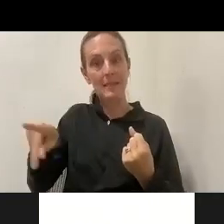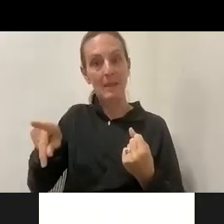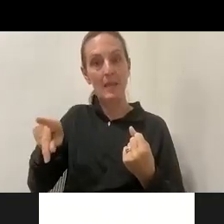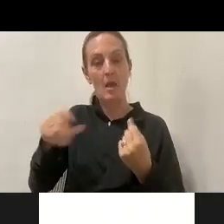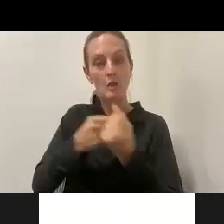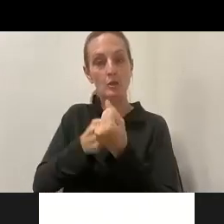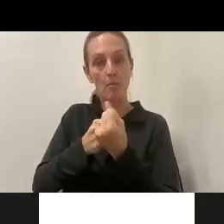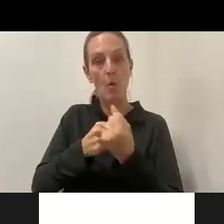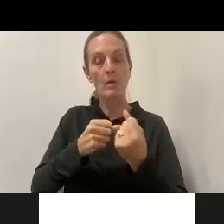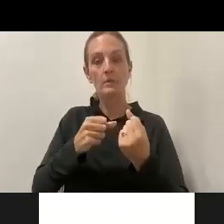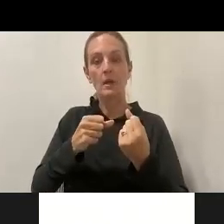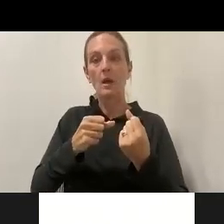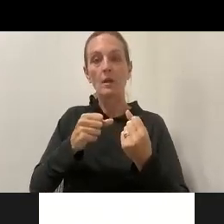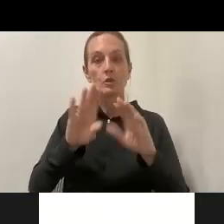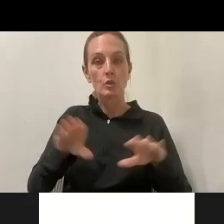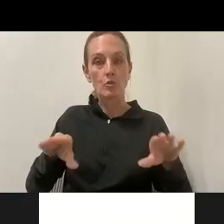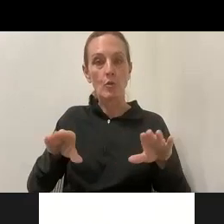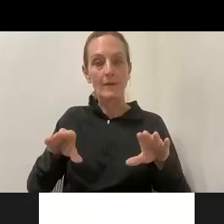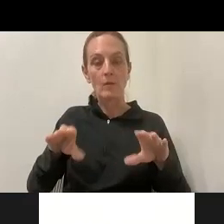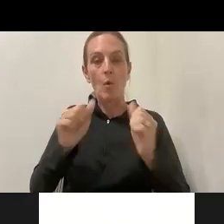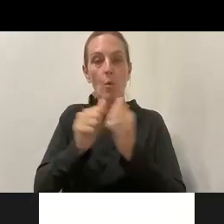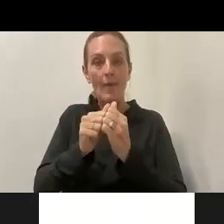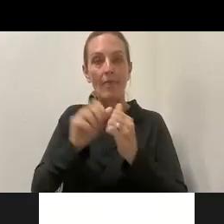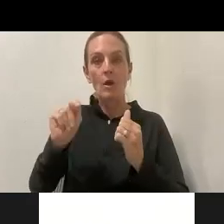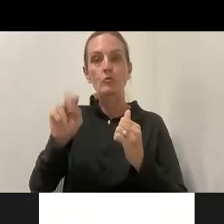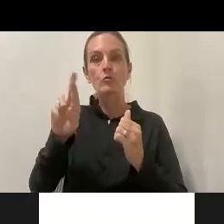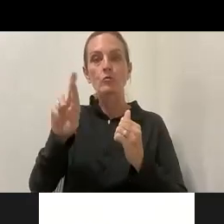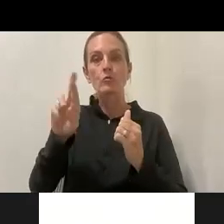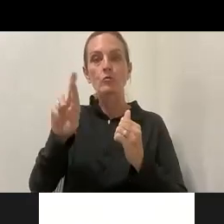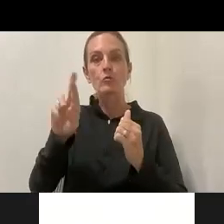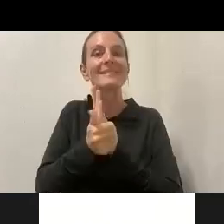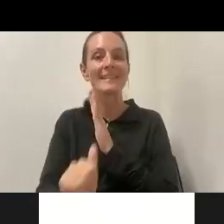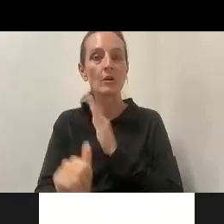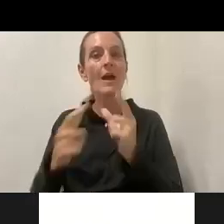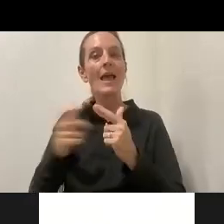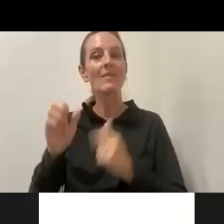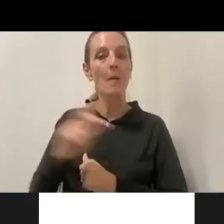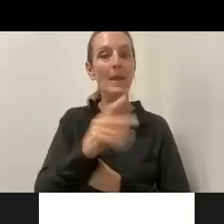returning home with their skills, helping to build more housing, which is needed in our community,